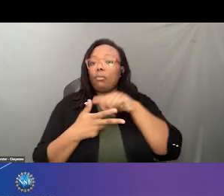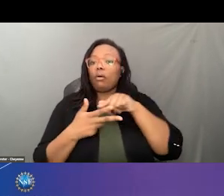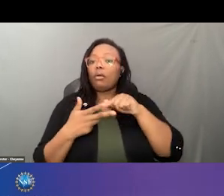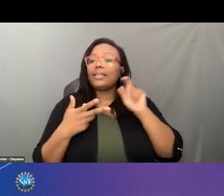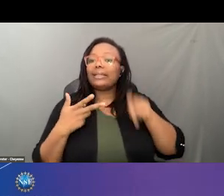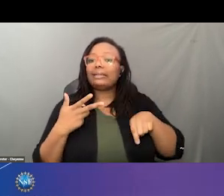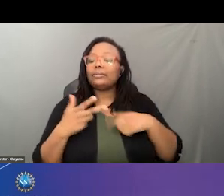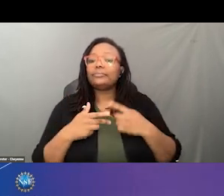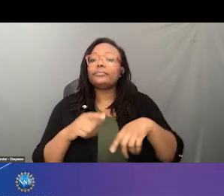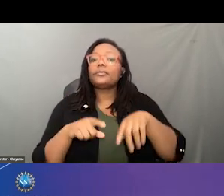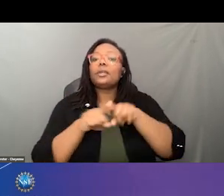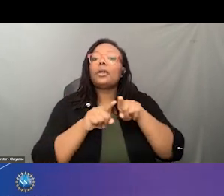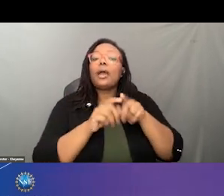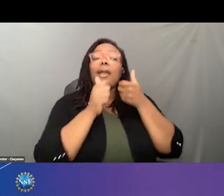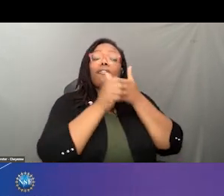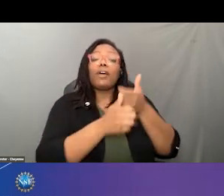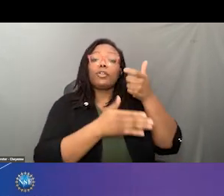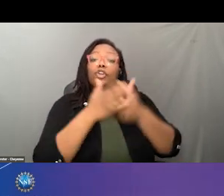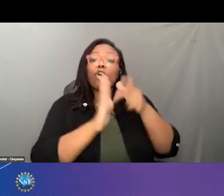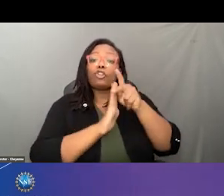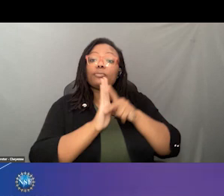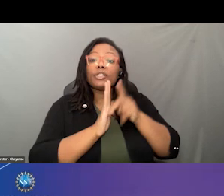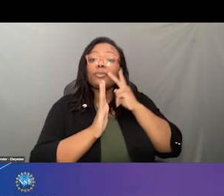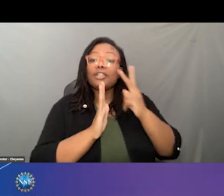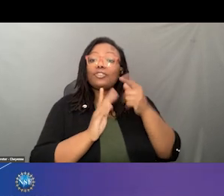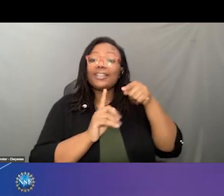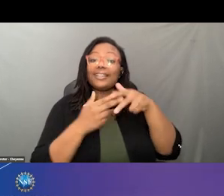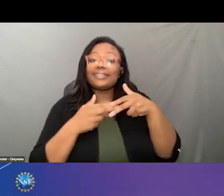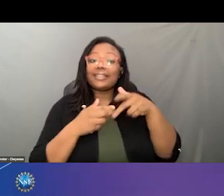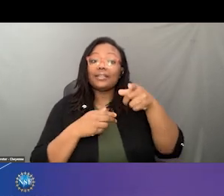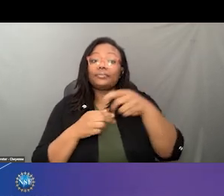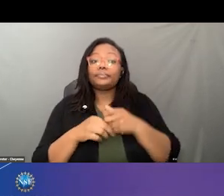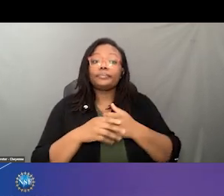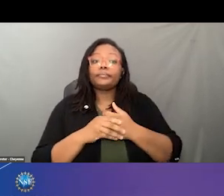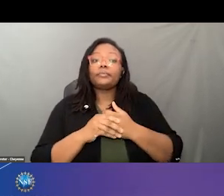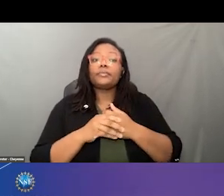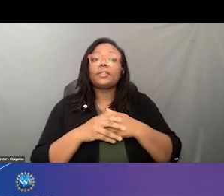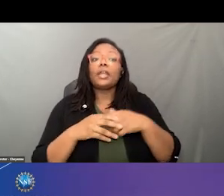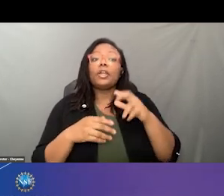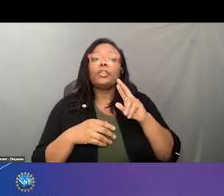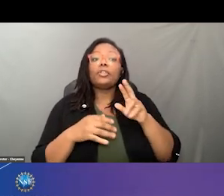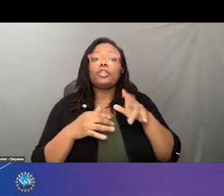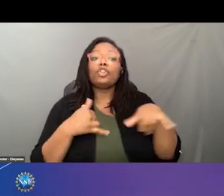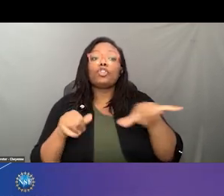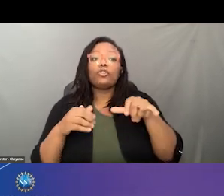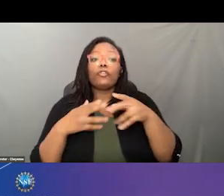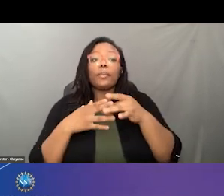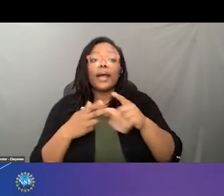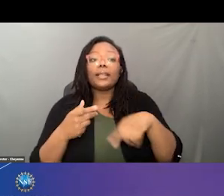and following the cost principles that you see in this slide, the Uniform Guidance, the FAR,